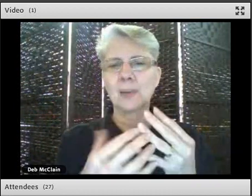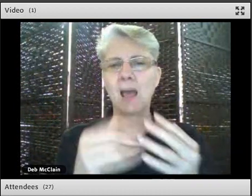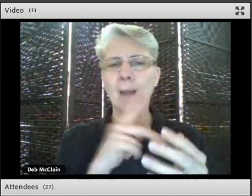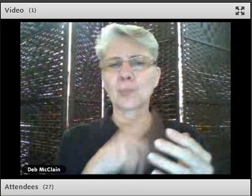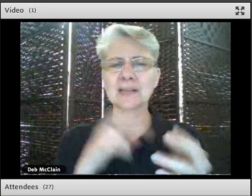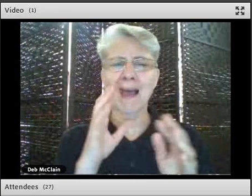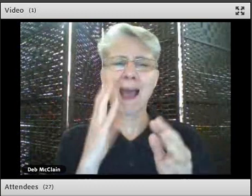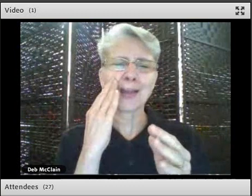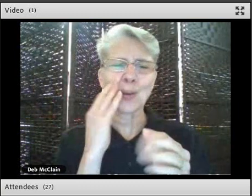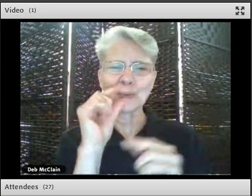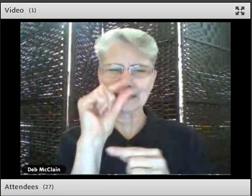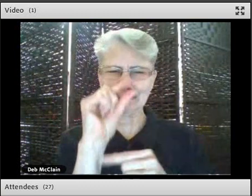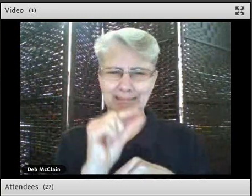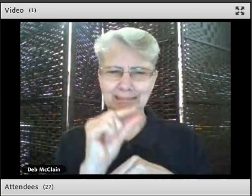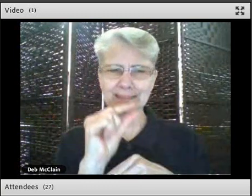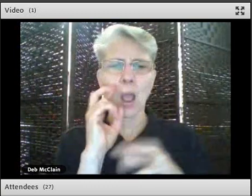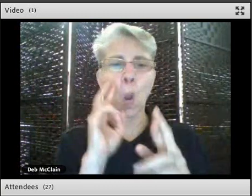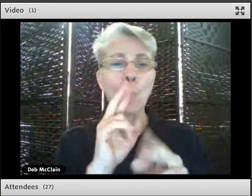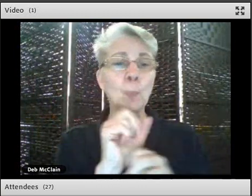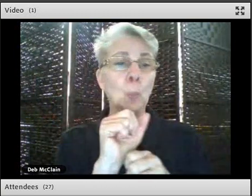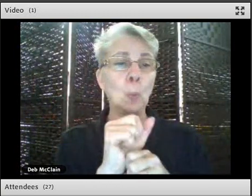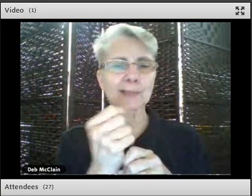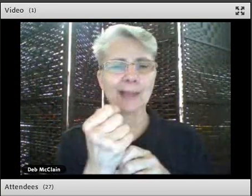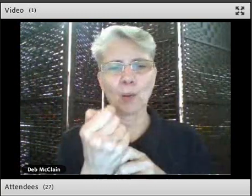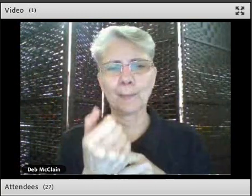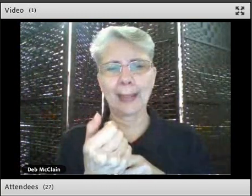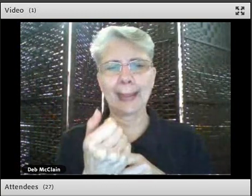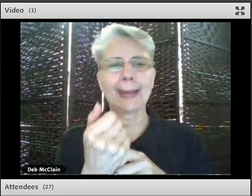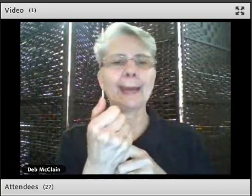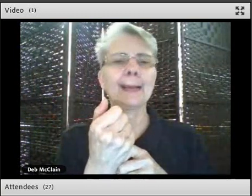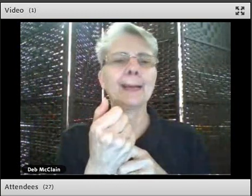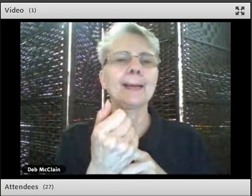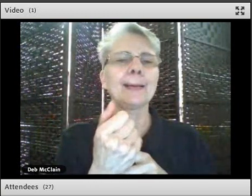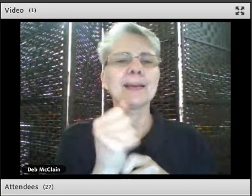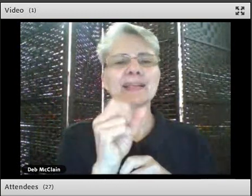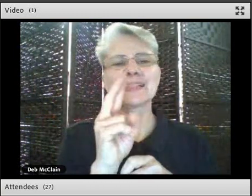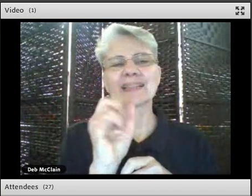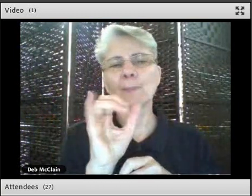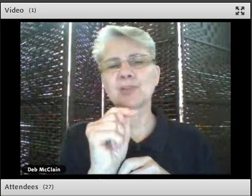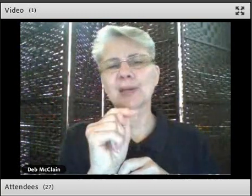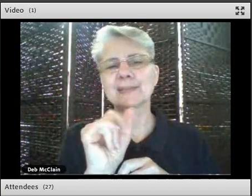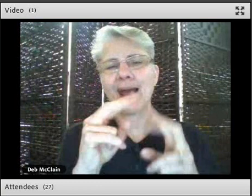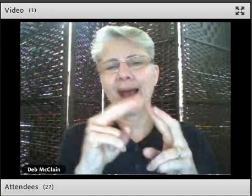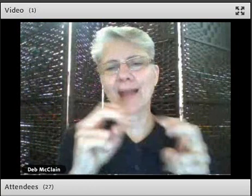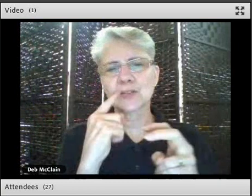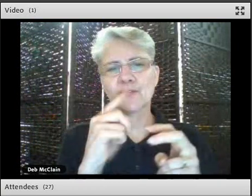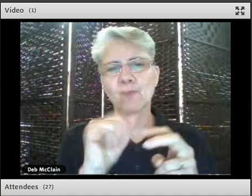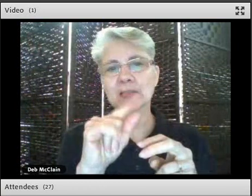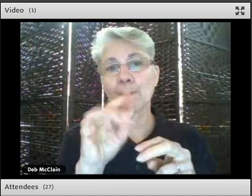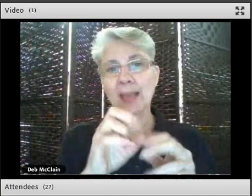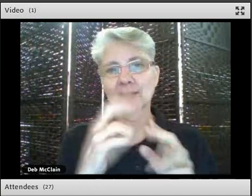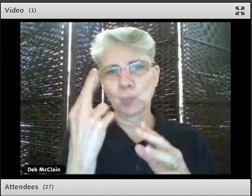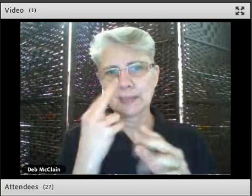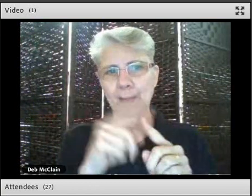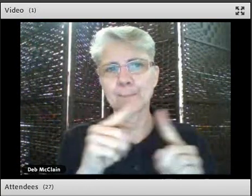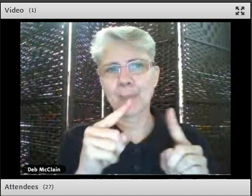but we can see here the title proper, "Harry Potter and the Half-Blood Prince," and then the statement of responsibility,